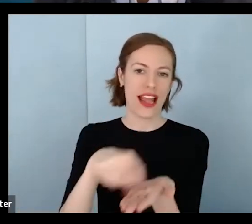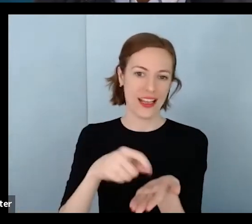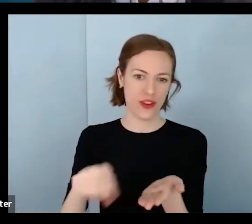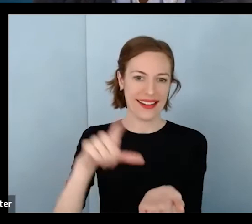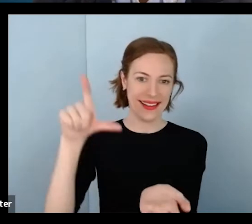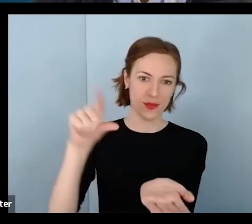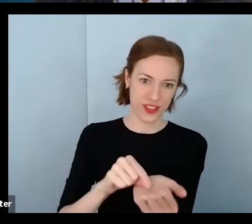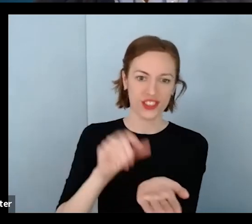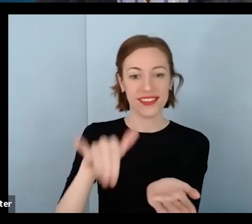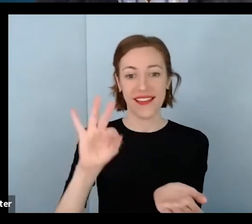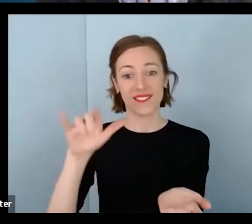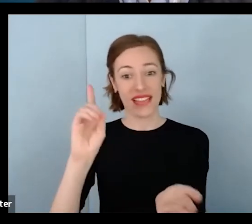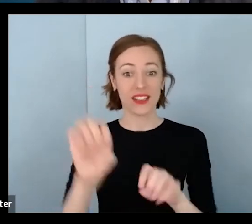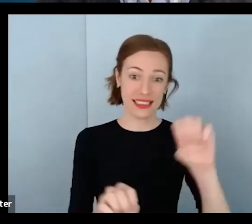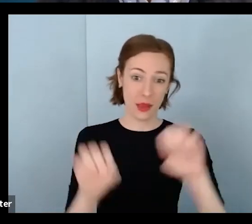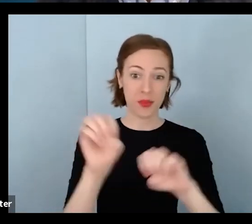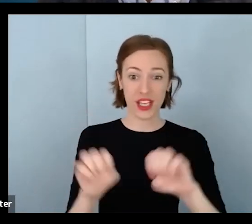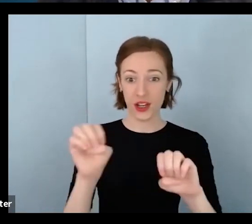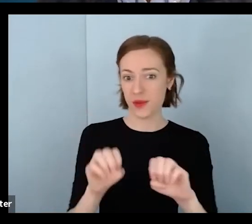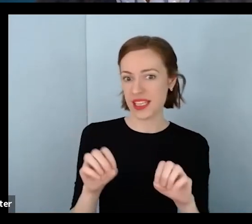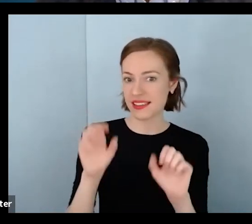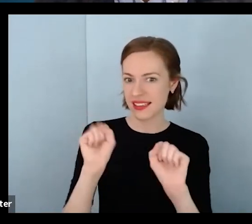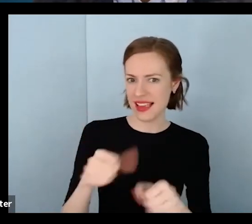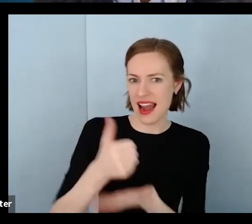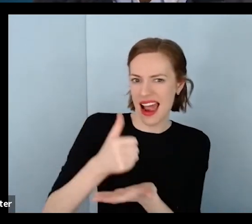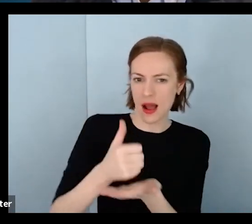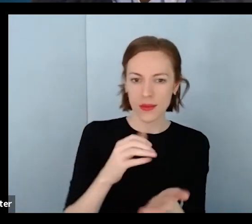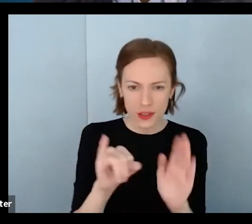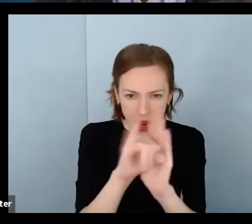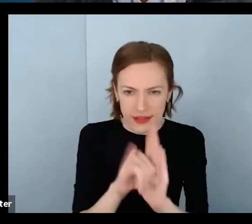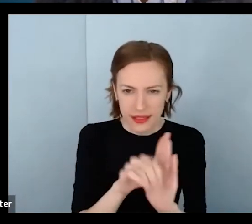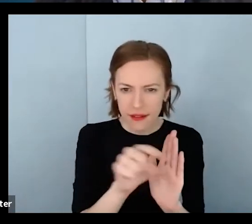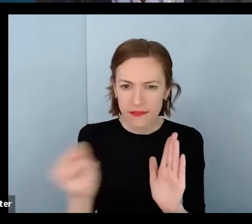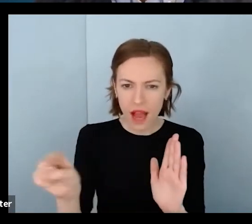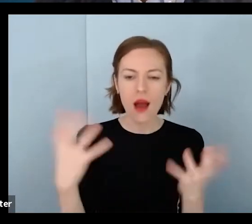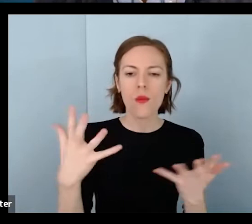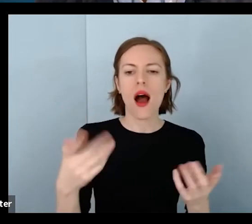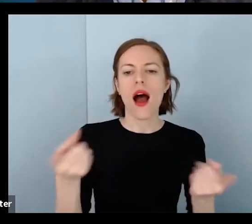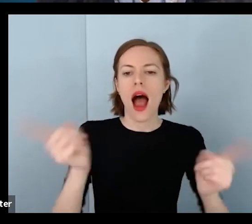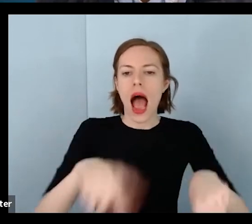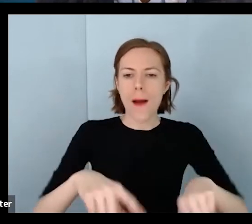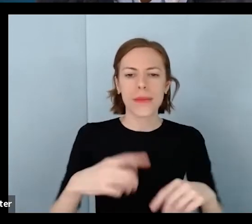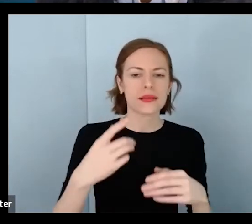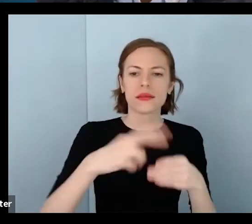By confirming this potential to nudge algorithms. This study identifies such a phenomena.